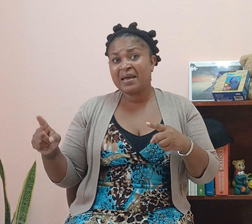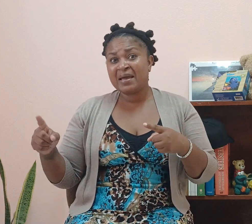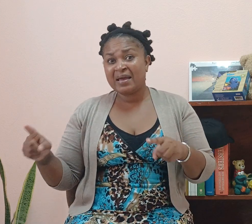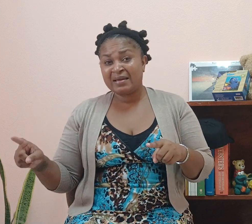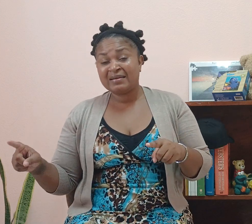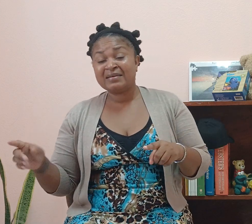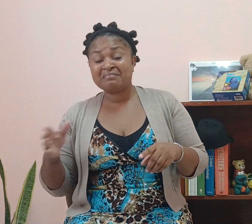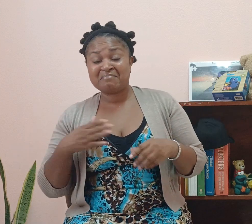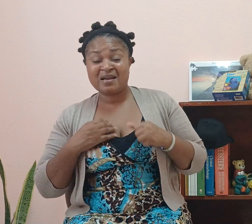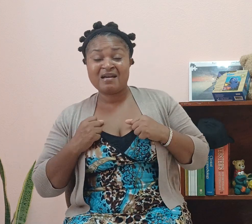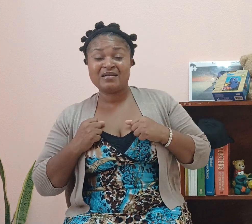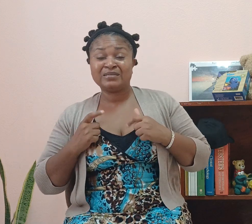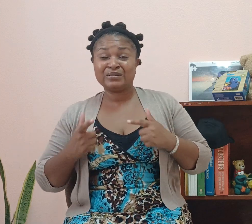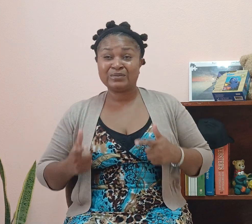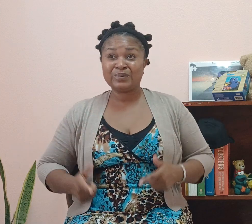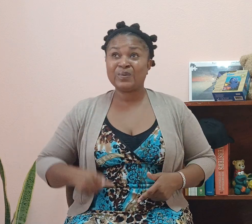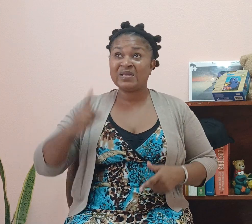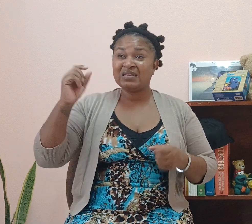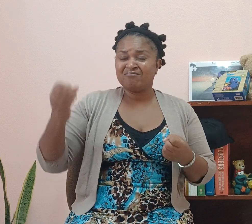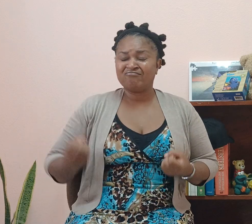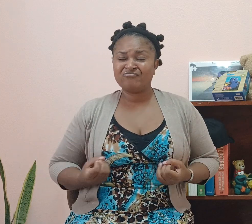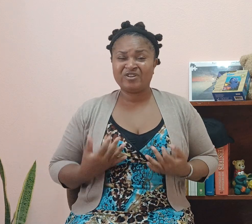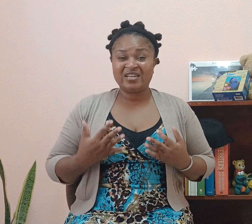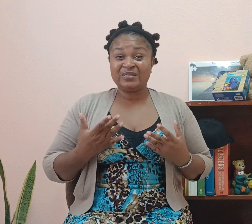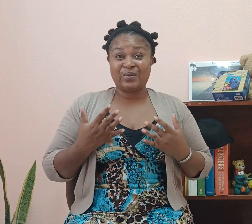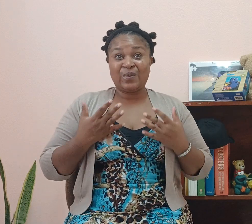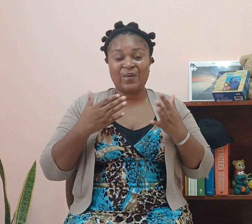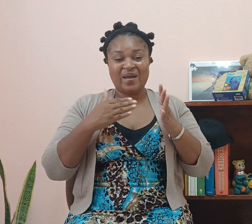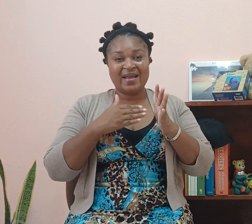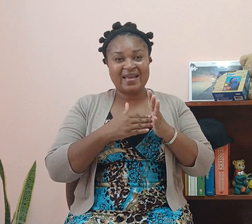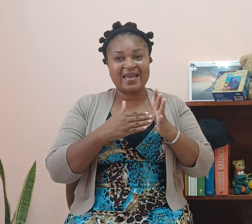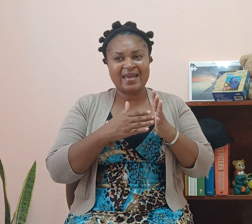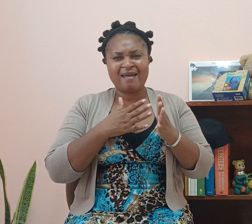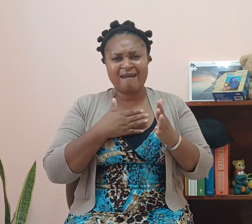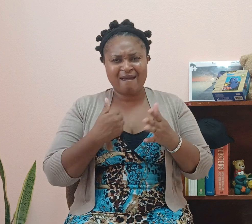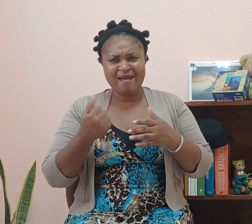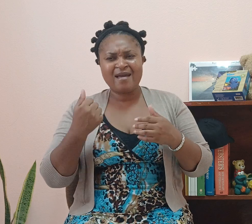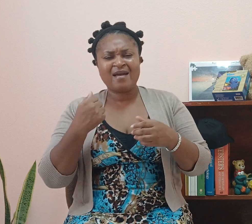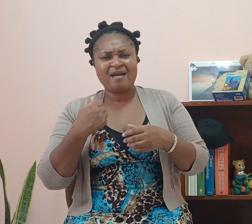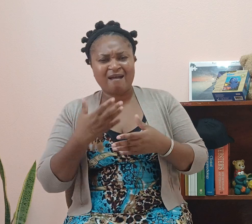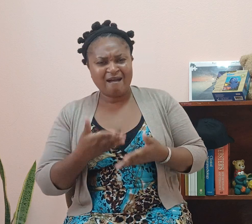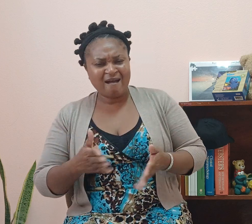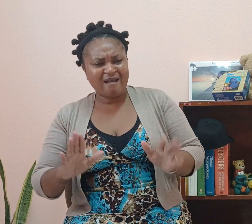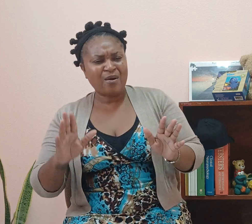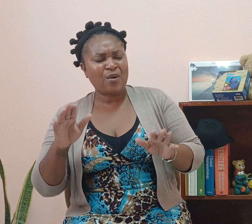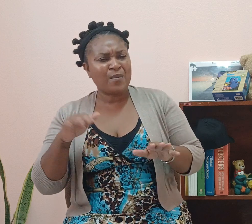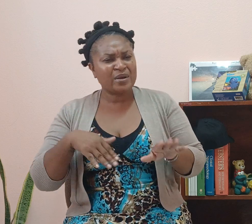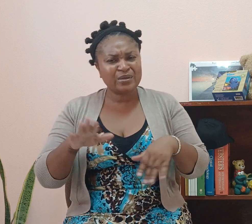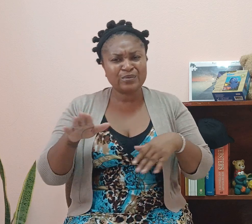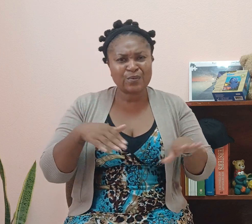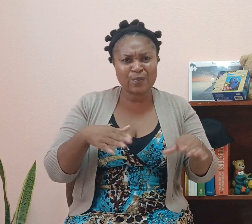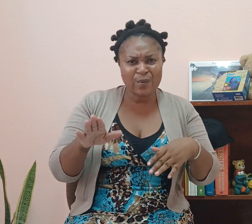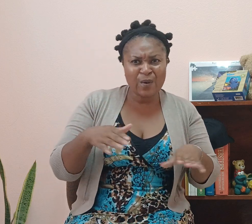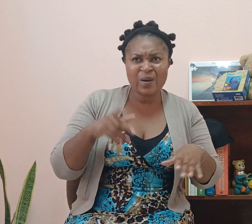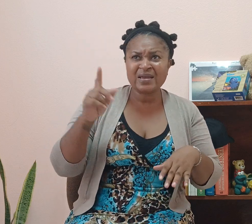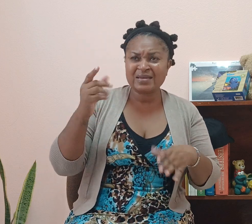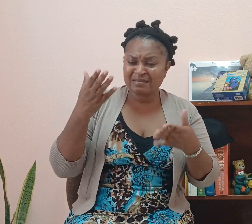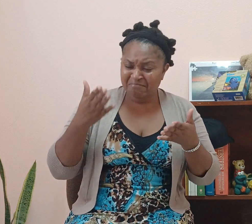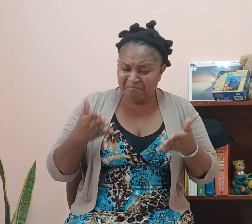My soul He doth restore again; And me to walk doth make